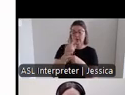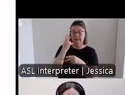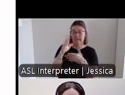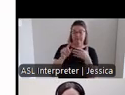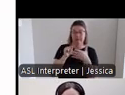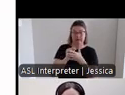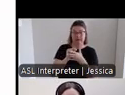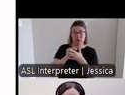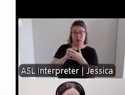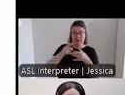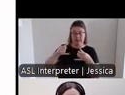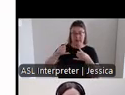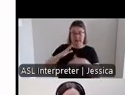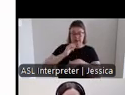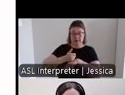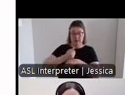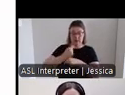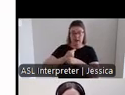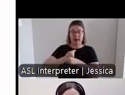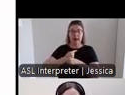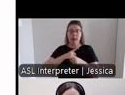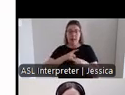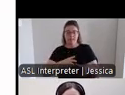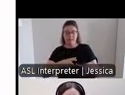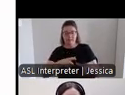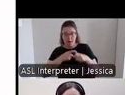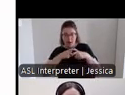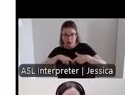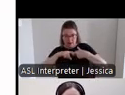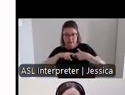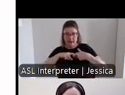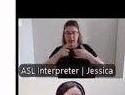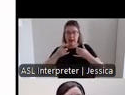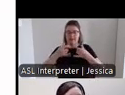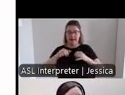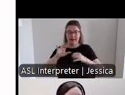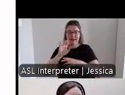to pause and adjust playback speed are also very helpful features for some people.